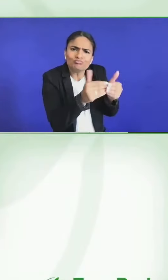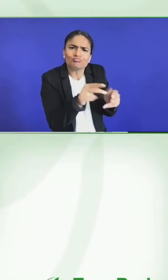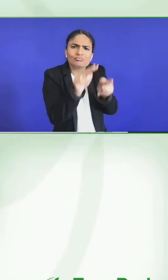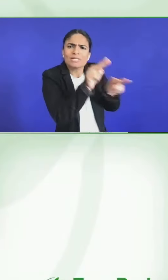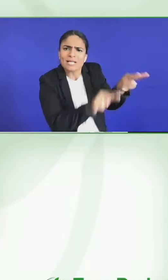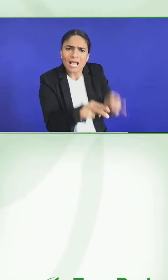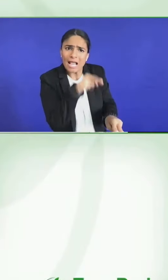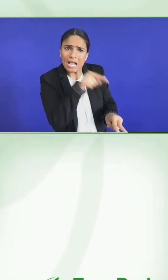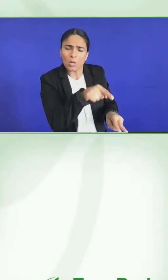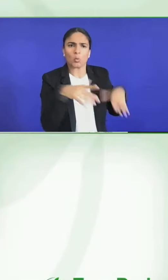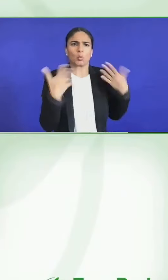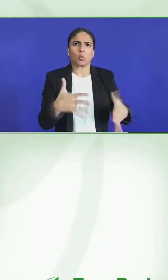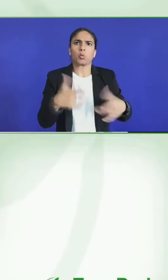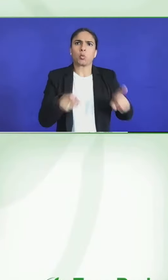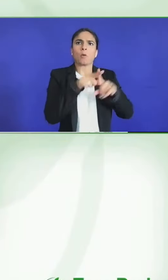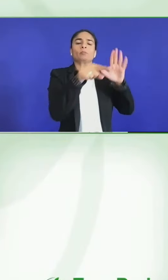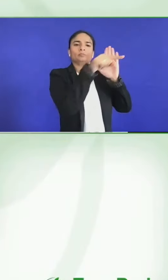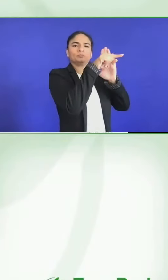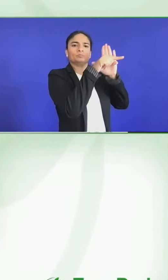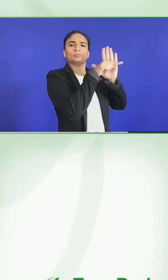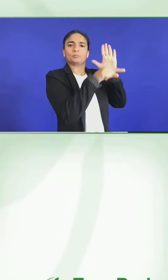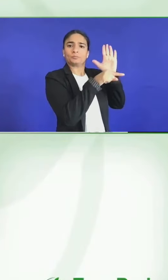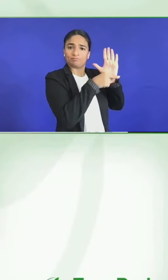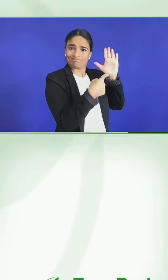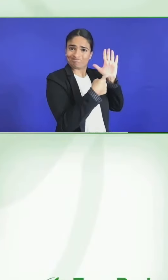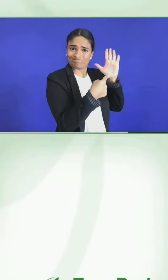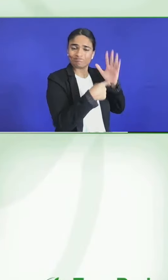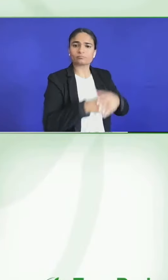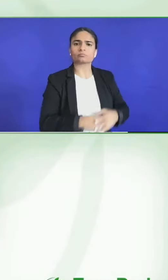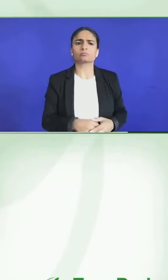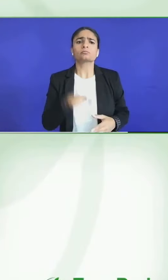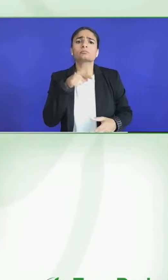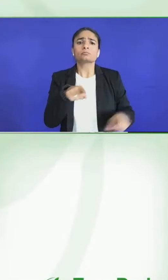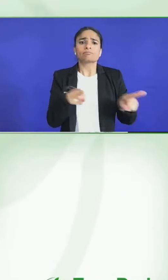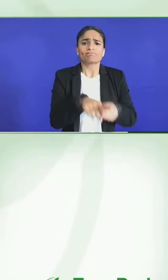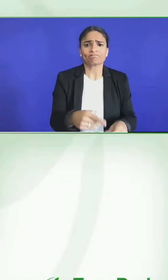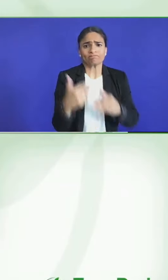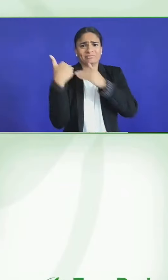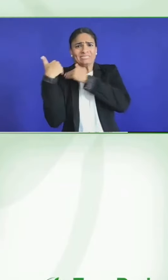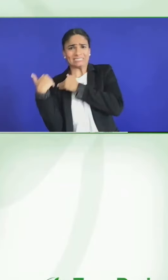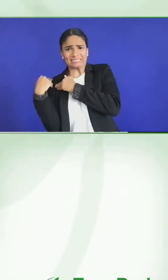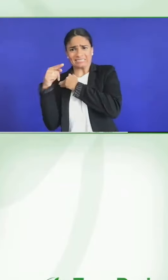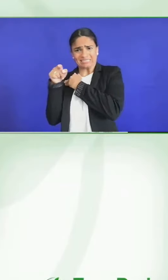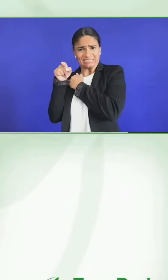For this reason we are asking that the two agendas to be considered